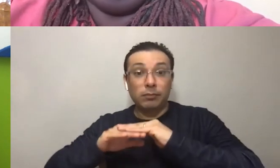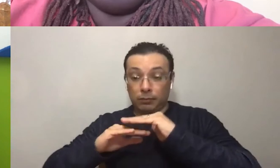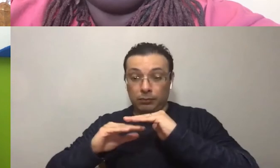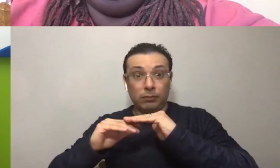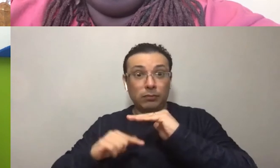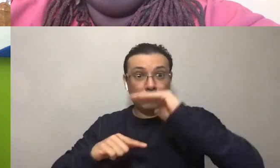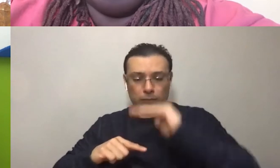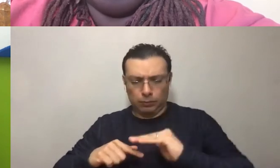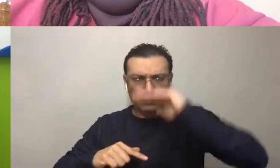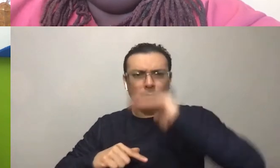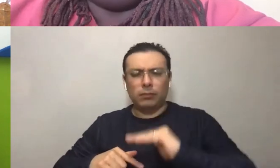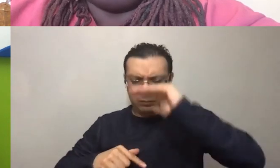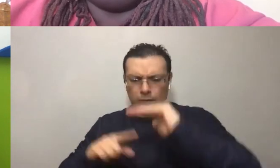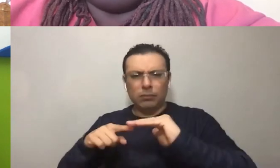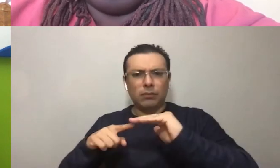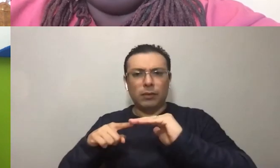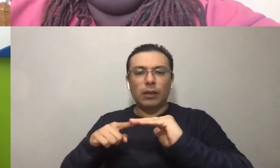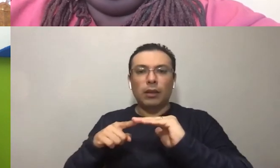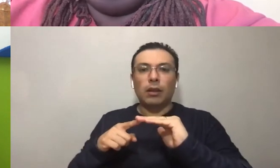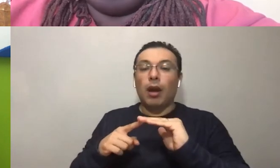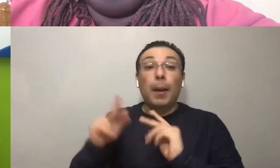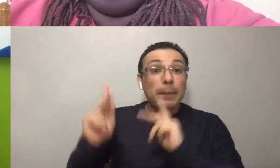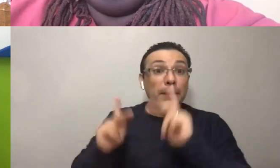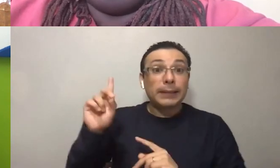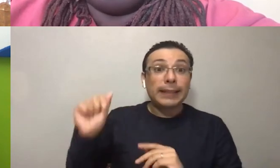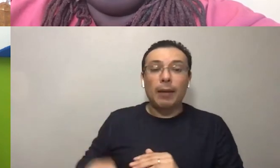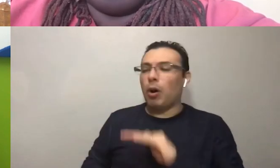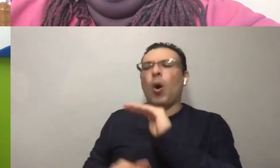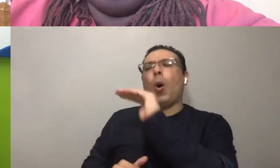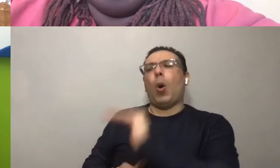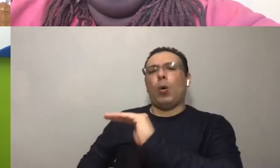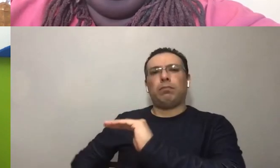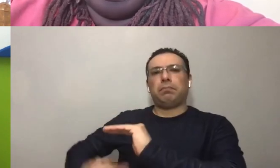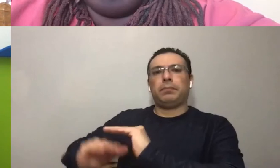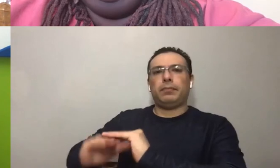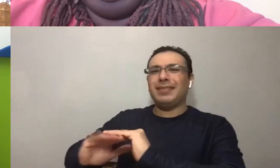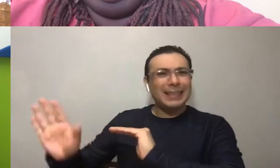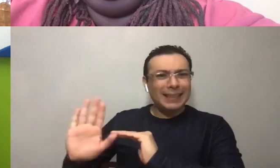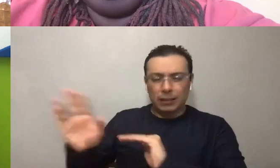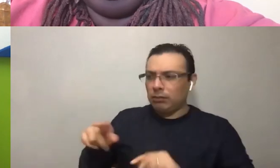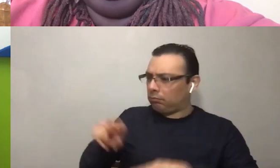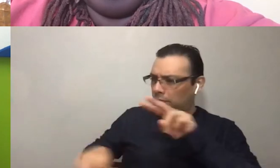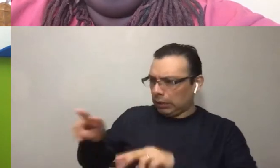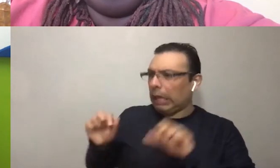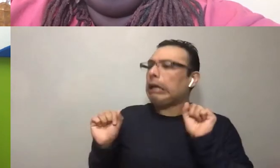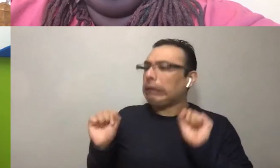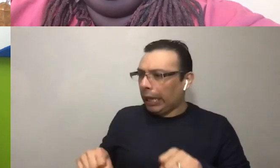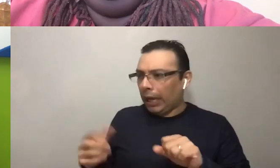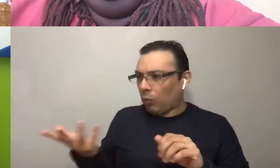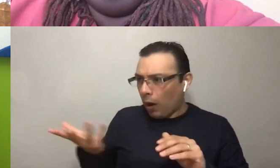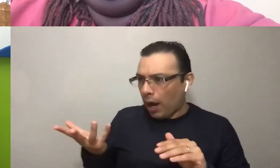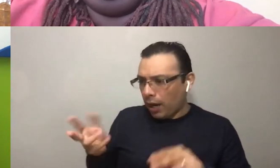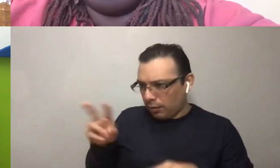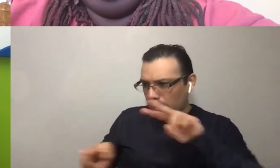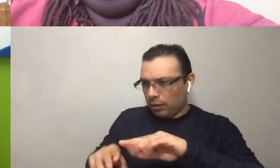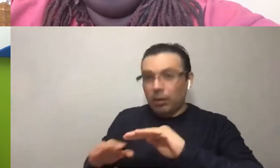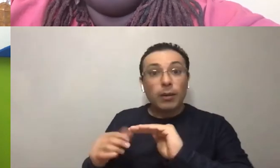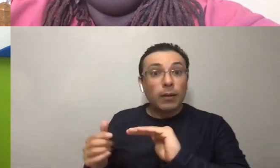you see disabled people as they are and valuate our viewpoints in the ways that we express them rather